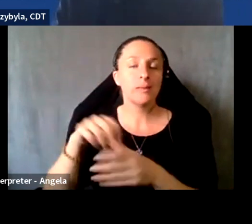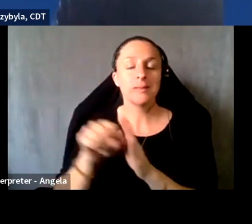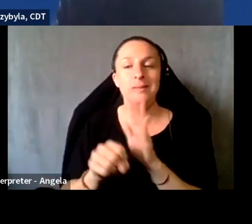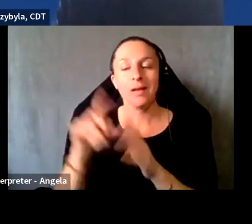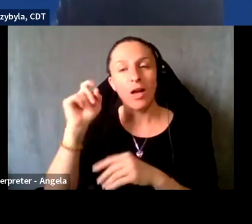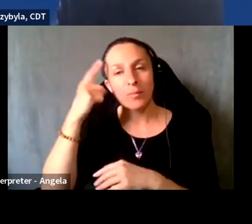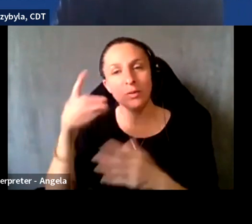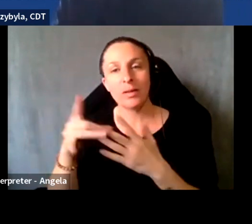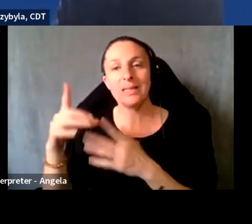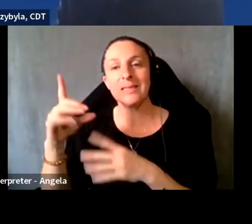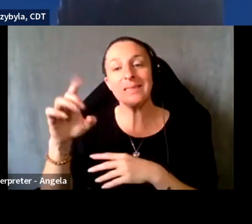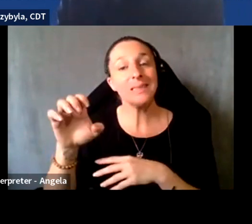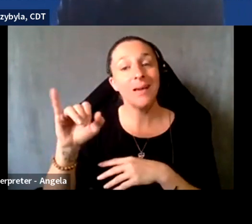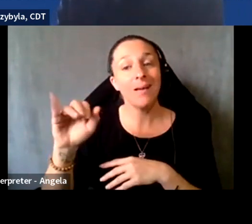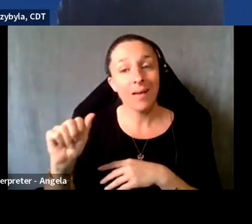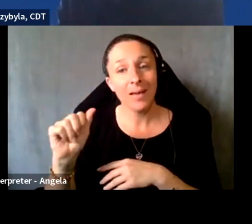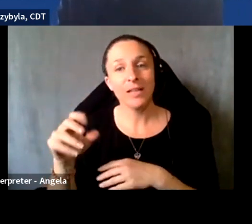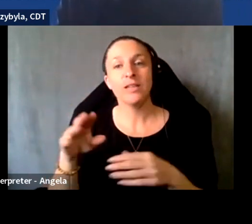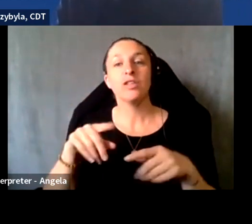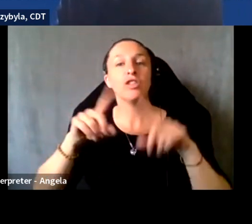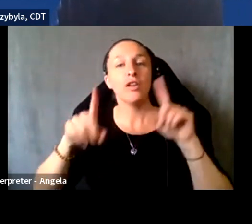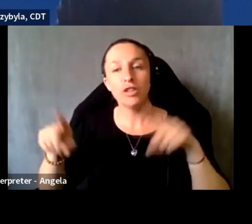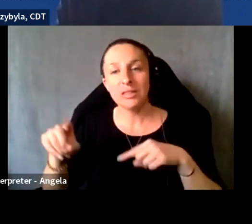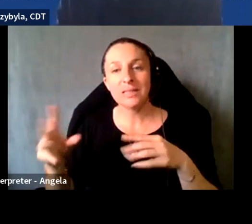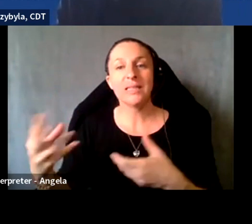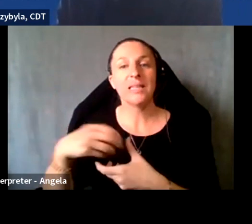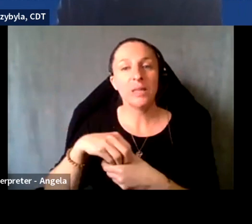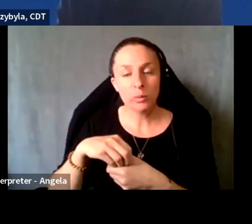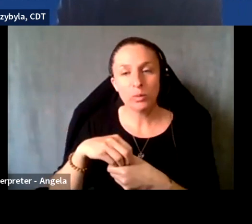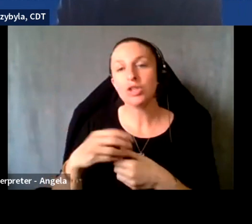equity, inclusion, and accessibility – as Cole just reference, that's a very important